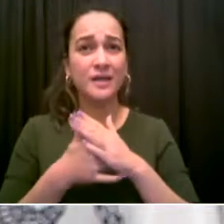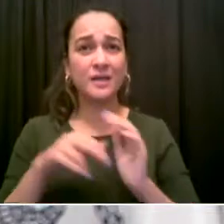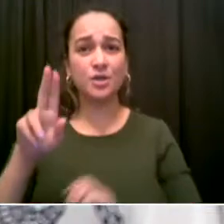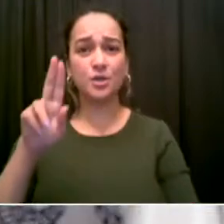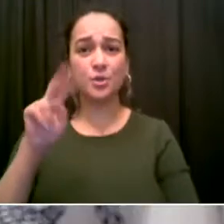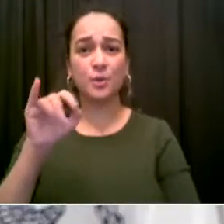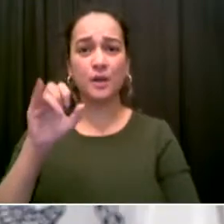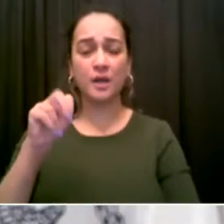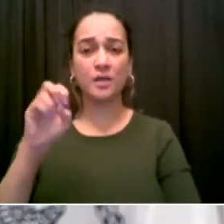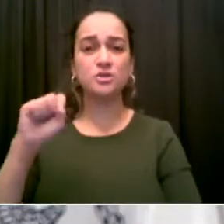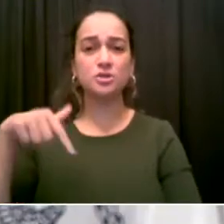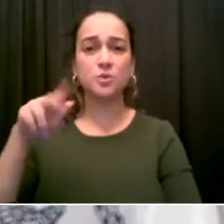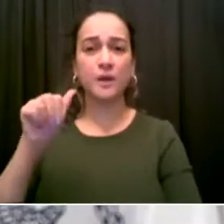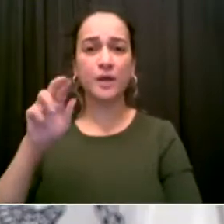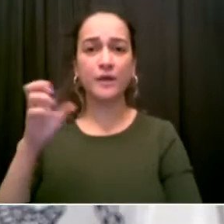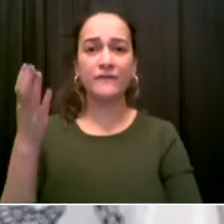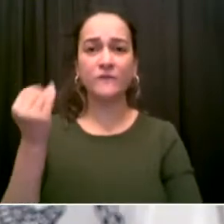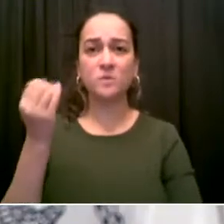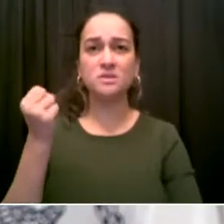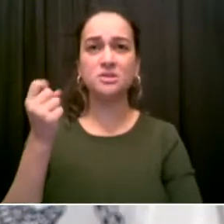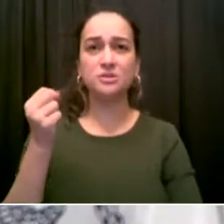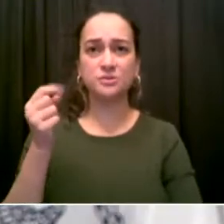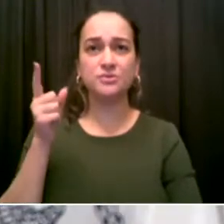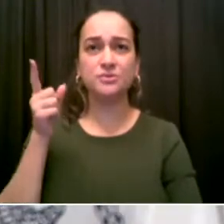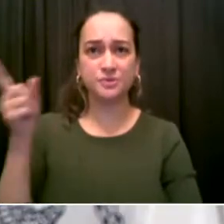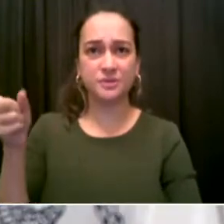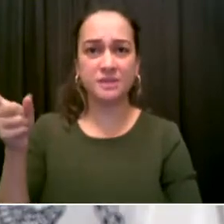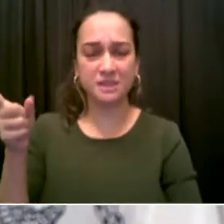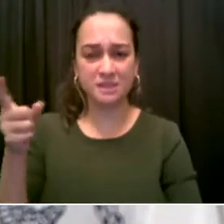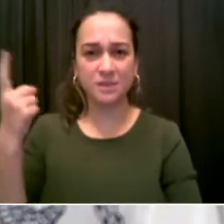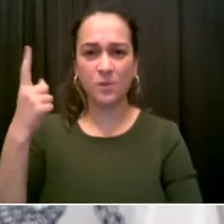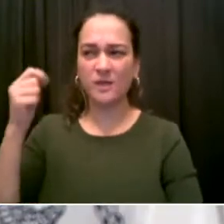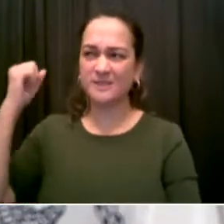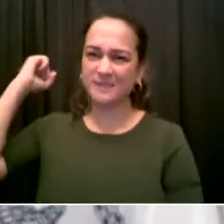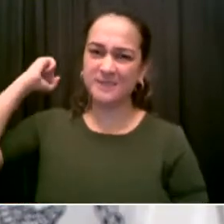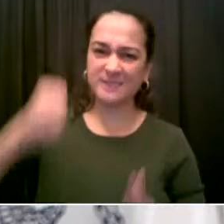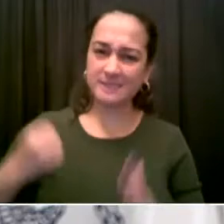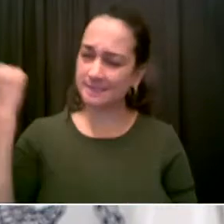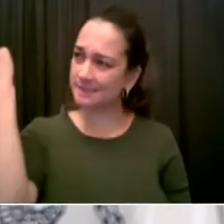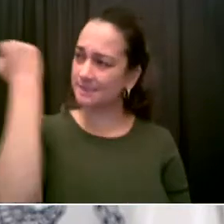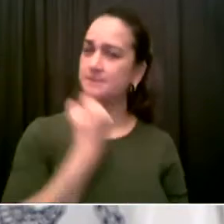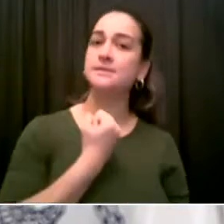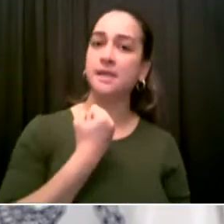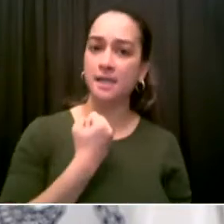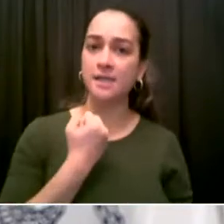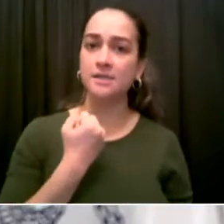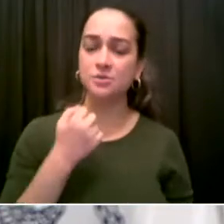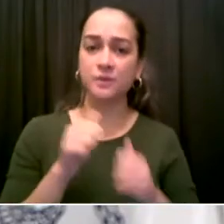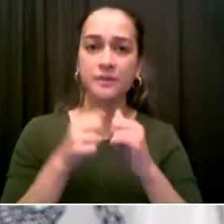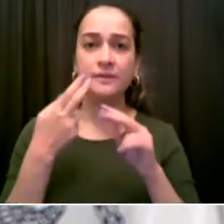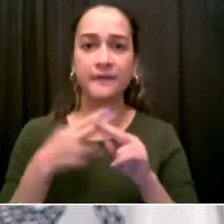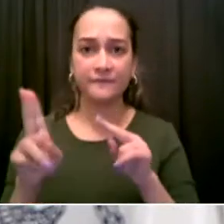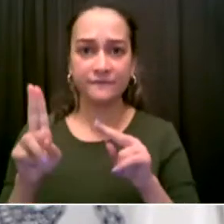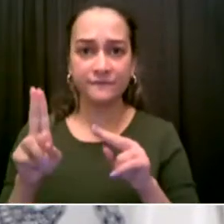VIOLENCEN ITE H CI. TY THERE'S BEEN AN INCREASE IN THE POLICE IN E TH CITY. THERE WAS AN EIGHT-YEAR-